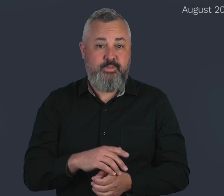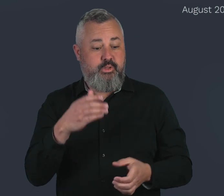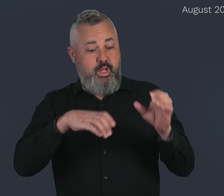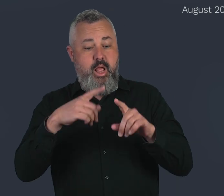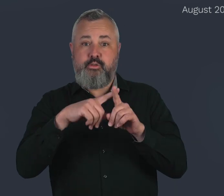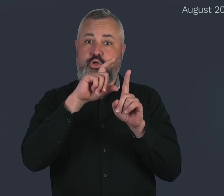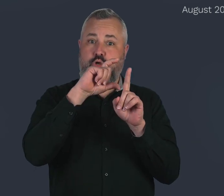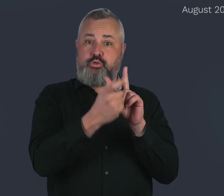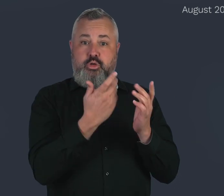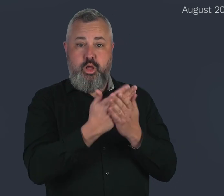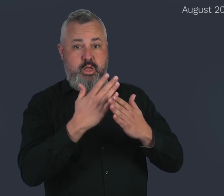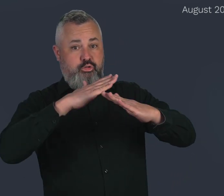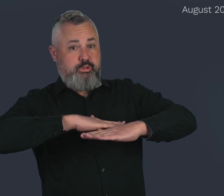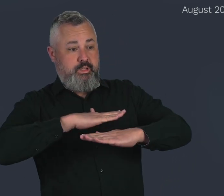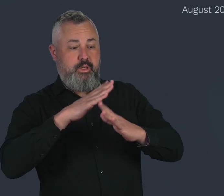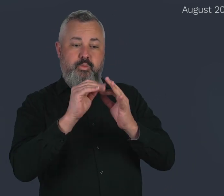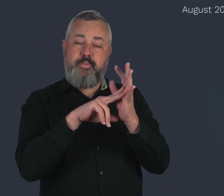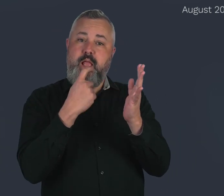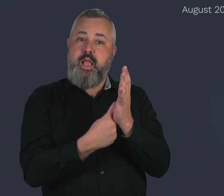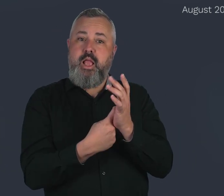The ‘Science and culture on Country’ webinar